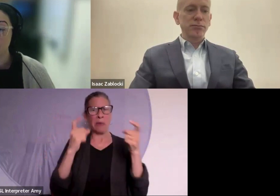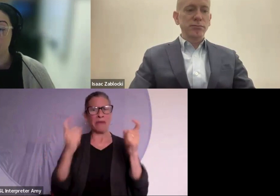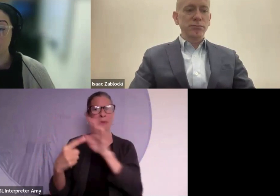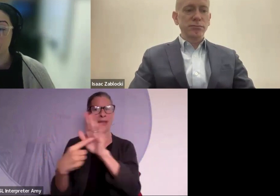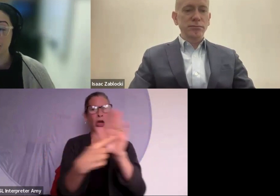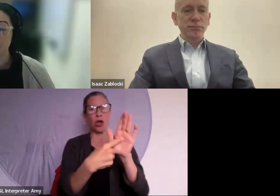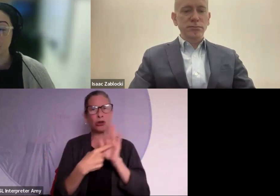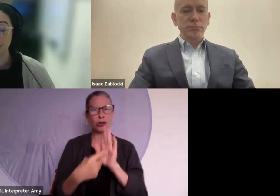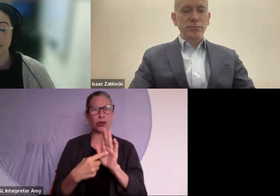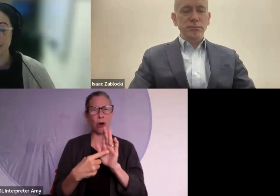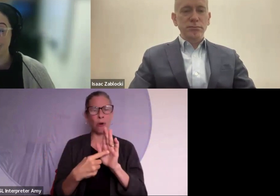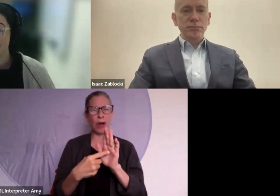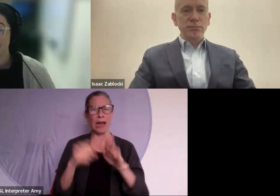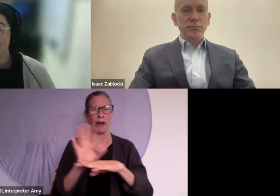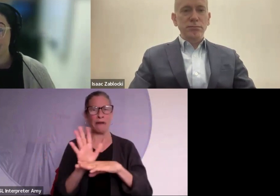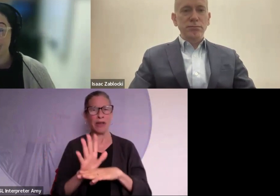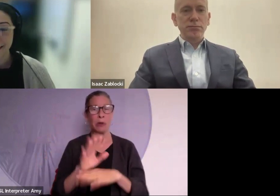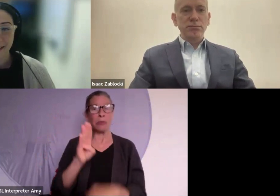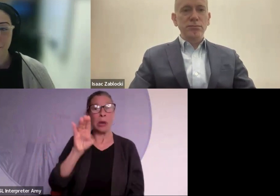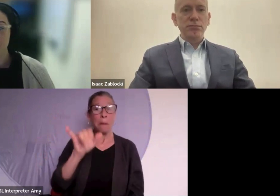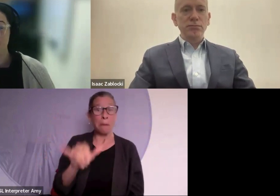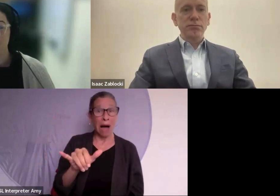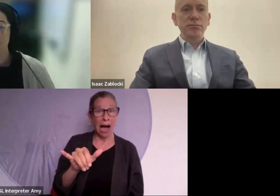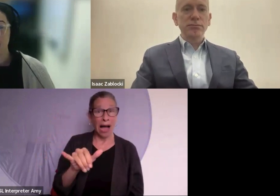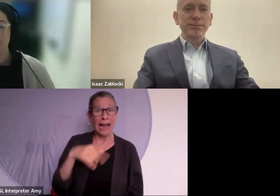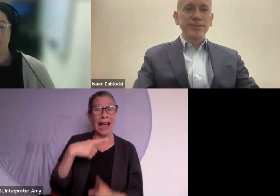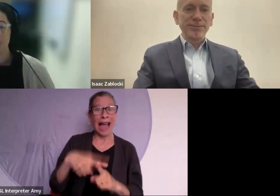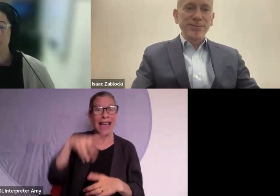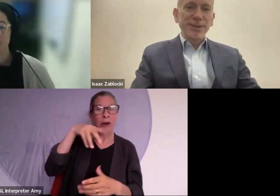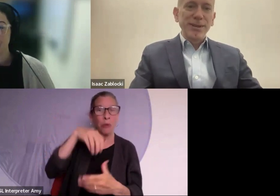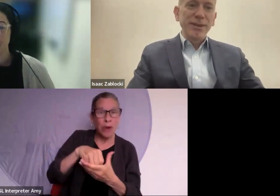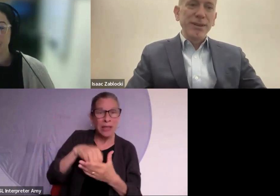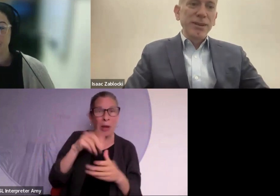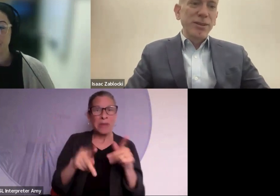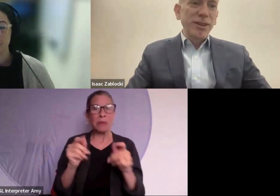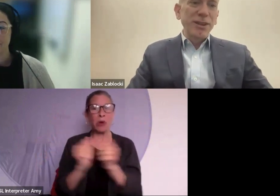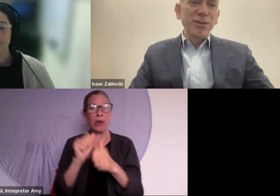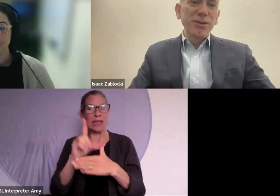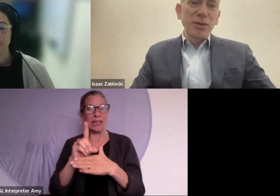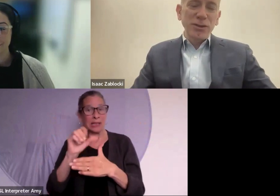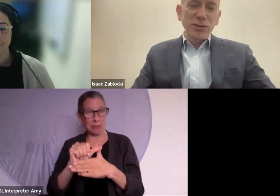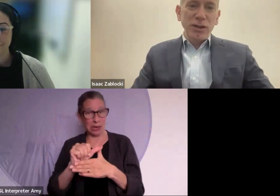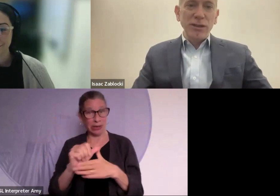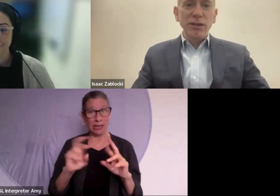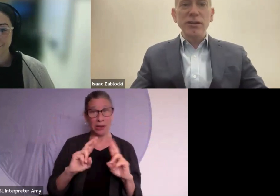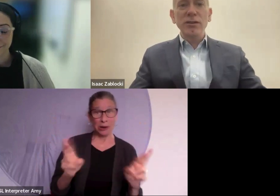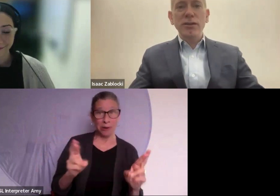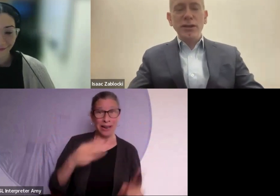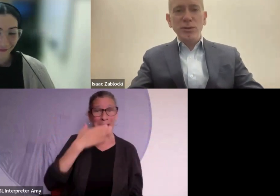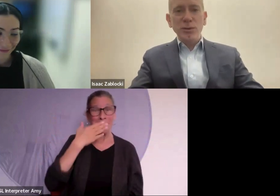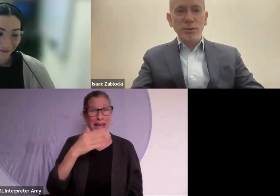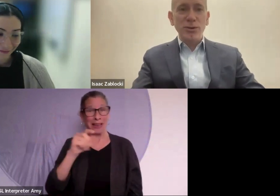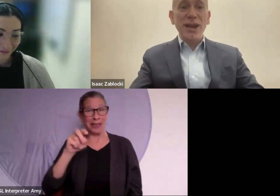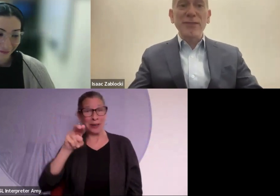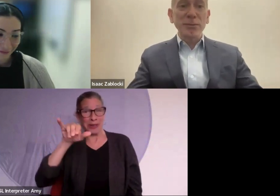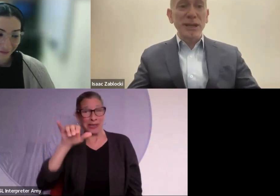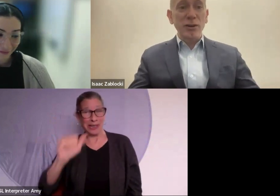people with disabilities. Isaac whenever you're ready. [Isaac Zablocki] Thank you so much, Tania. Thank you all for having me here. I'm